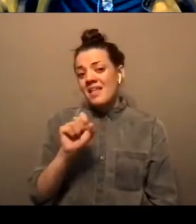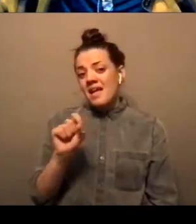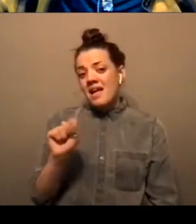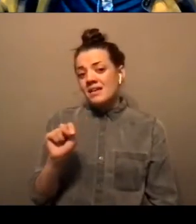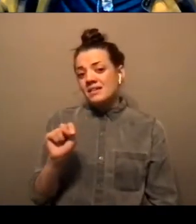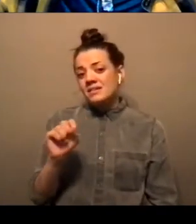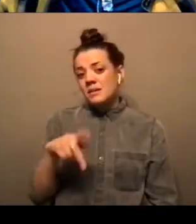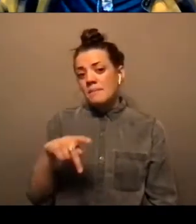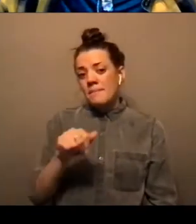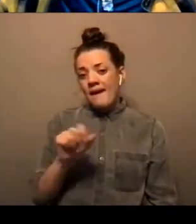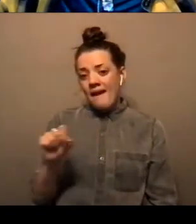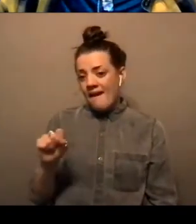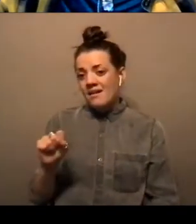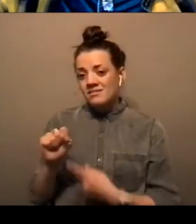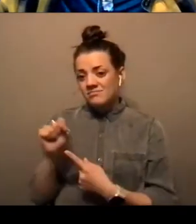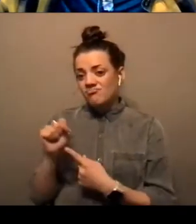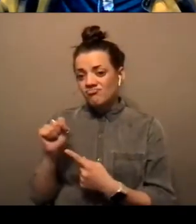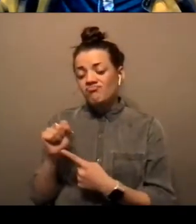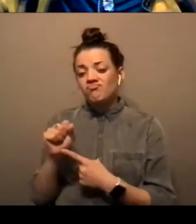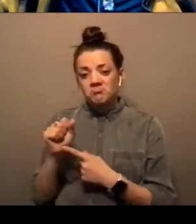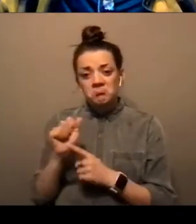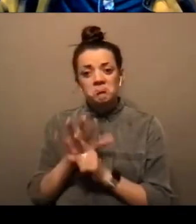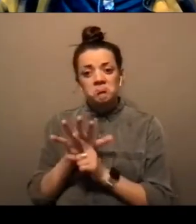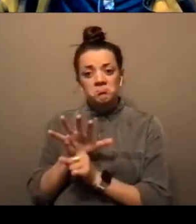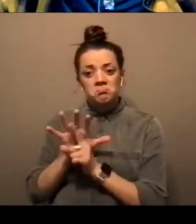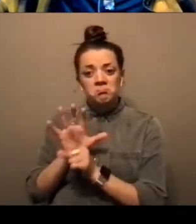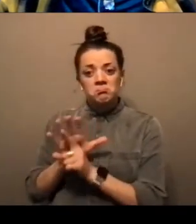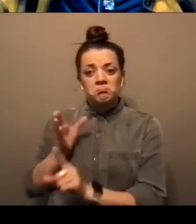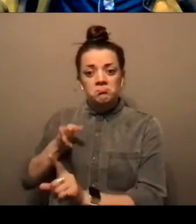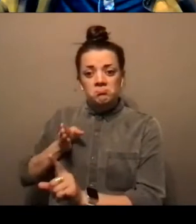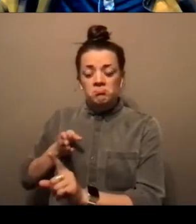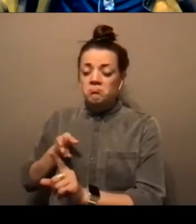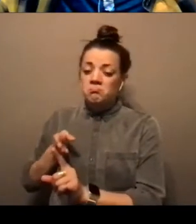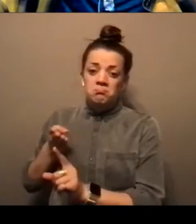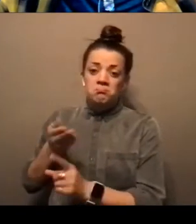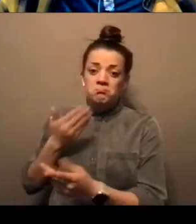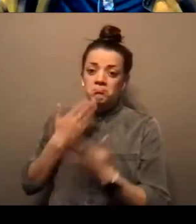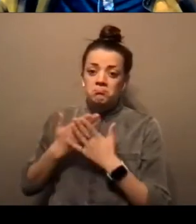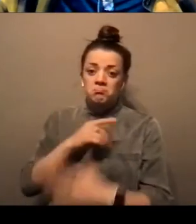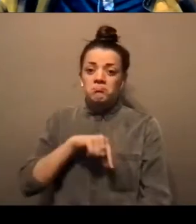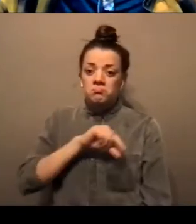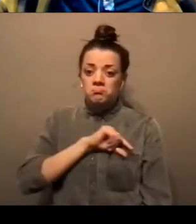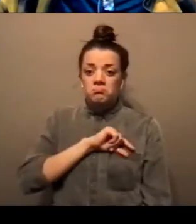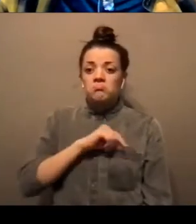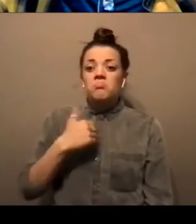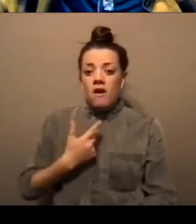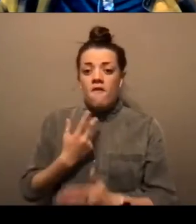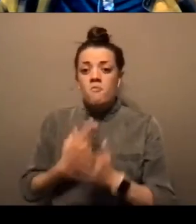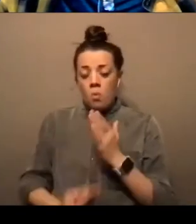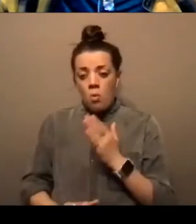is a popular and pretty high-quality one that has both. As with everything,